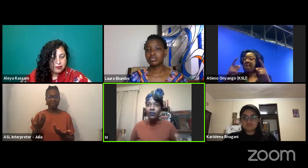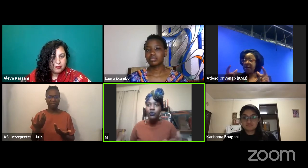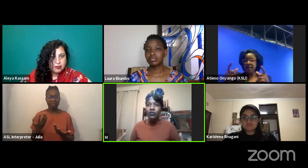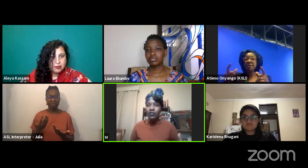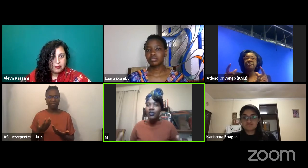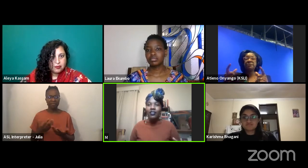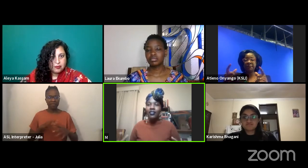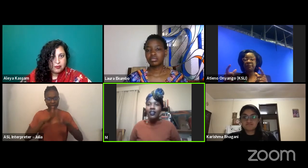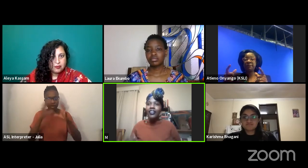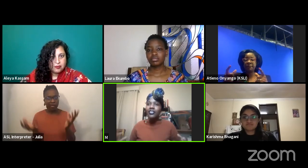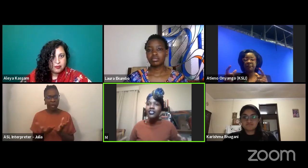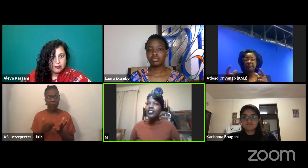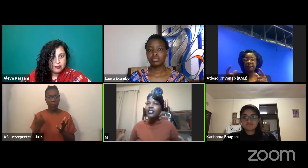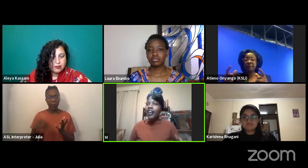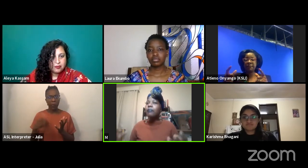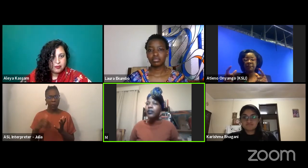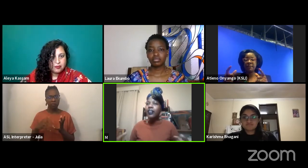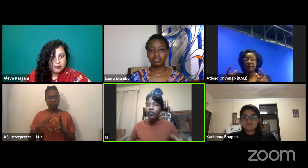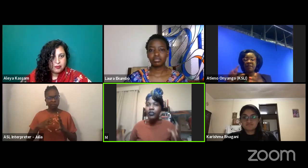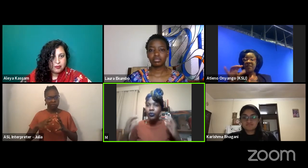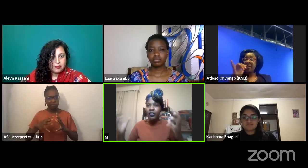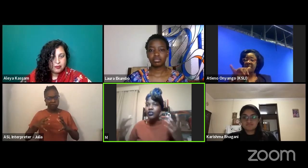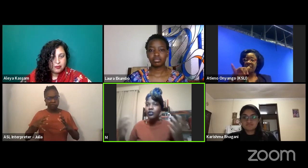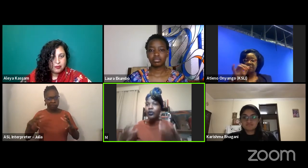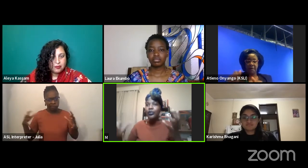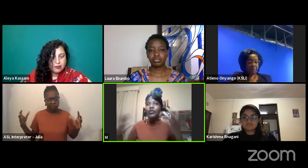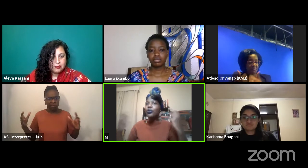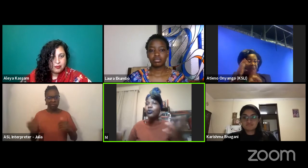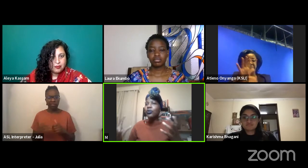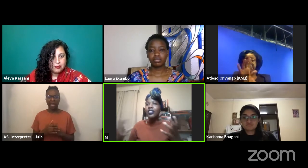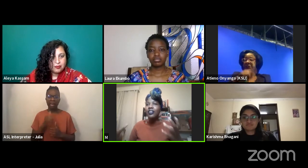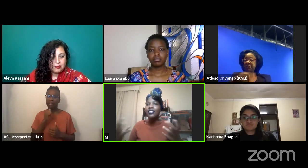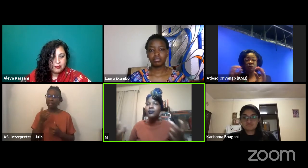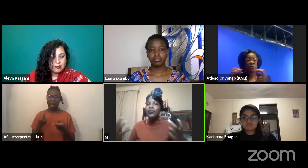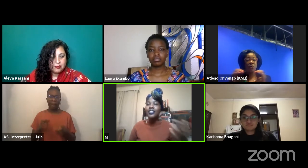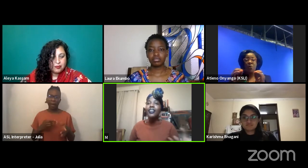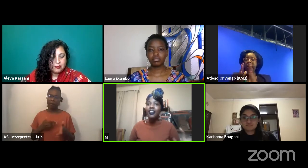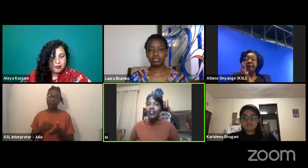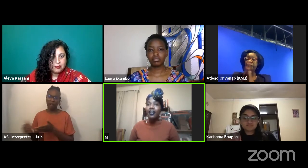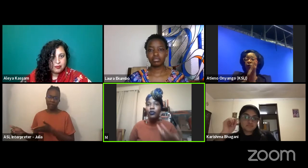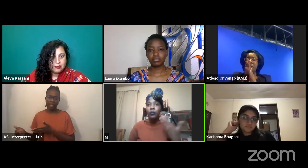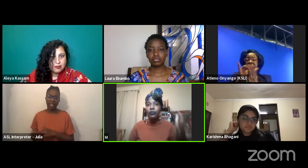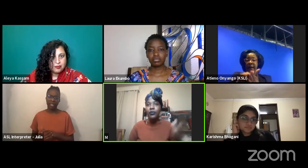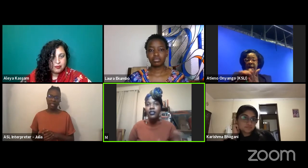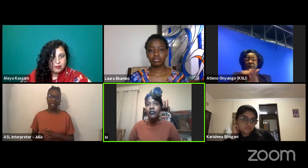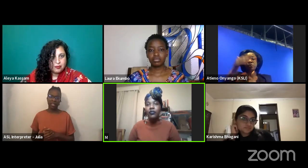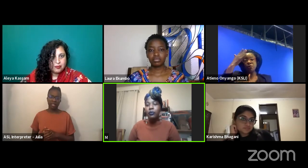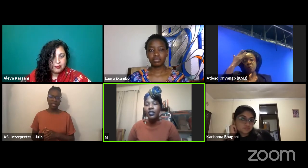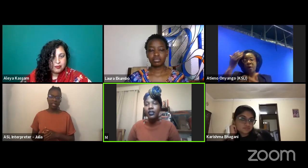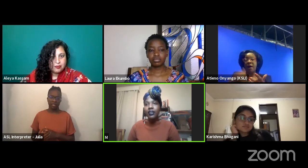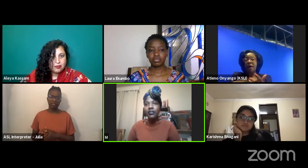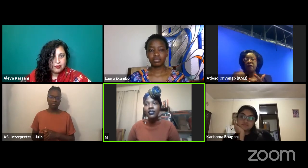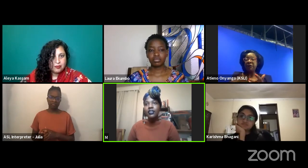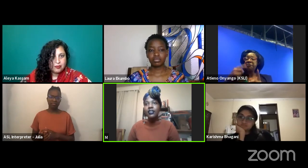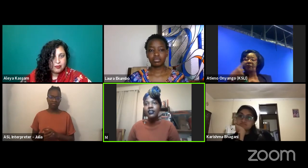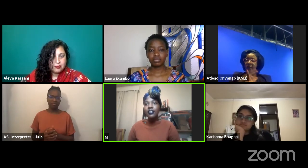Those and that doesn't happen that often where there's a story which is seeking another form. And you've been saying it from the beginning that